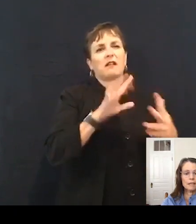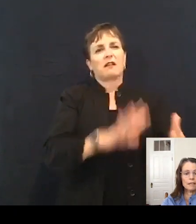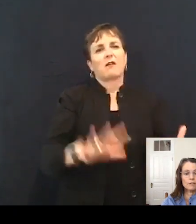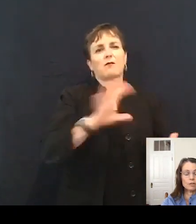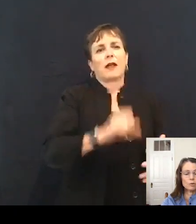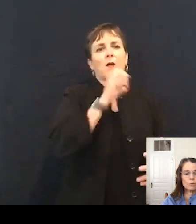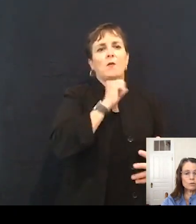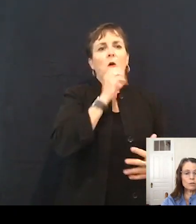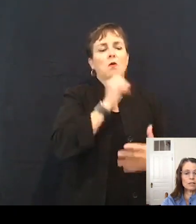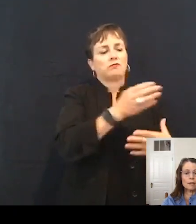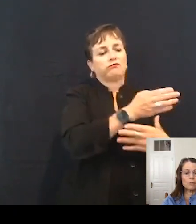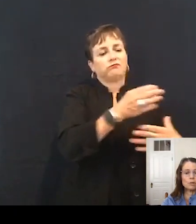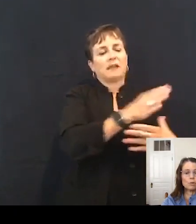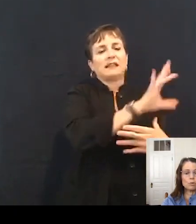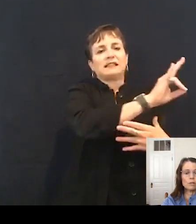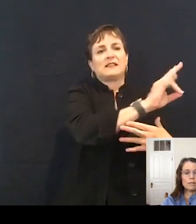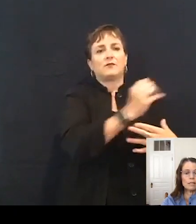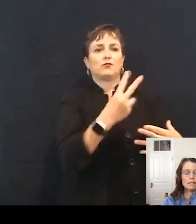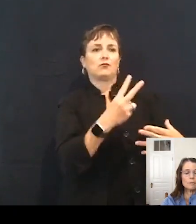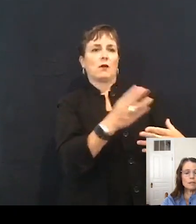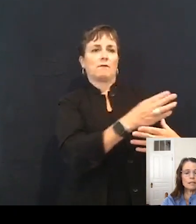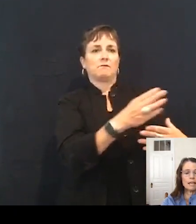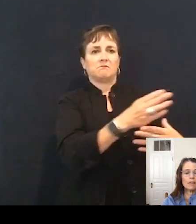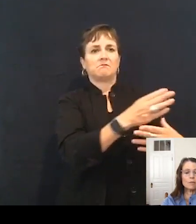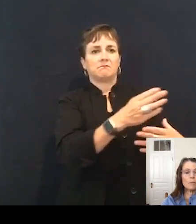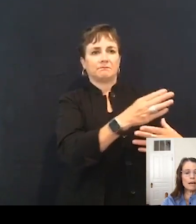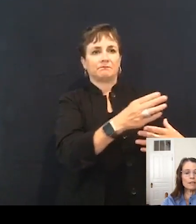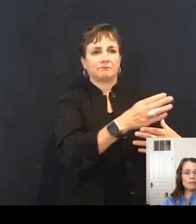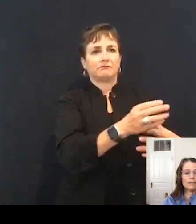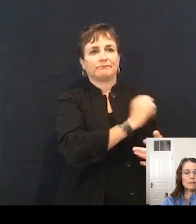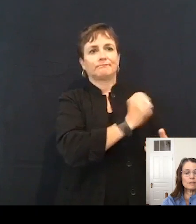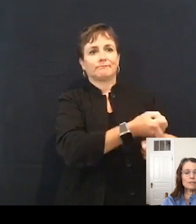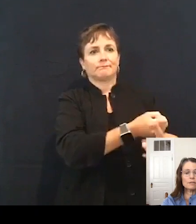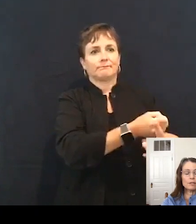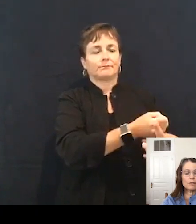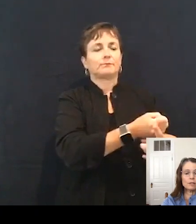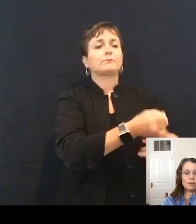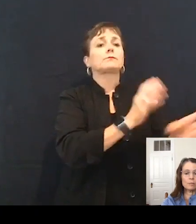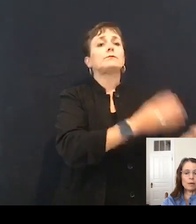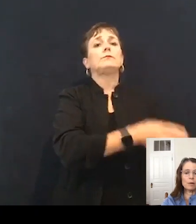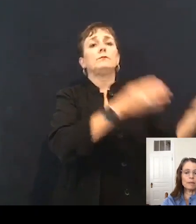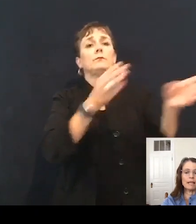Individuals with type 2, typically have mild to severe hearing impairment